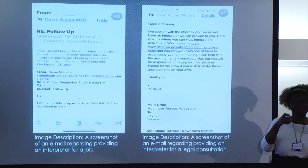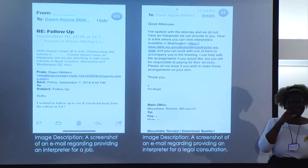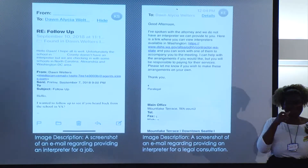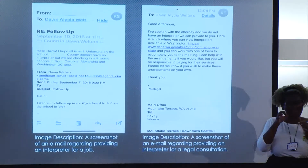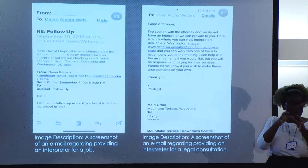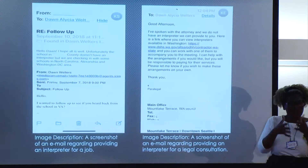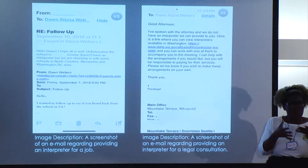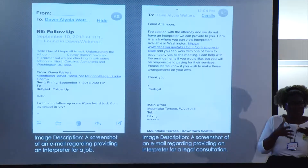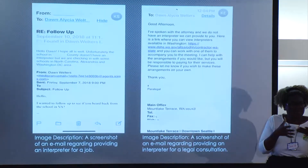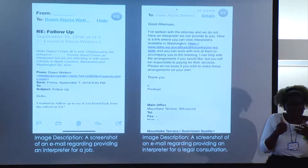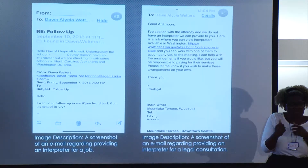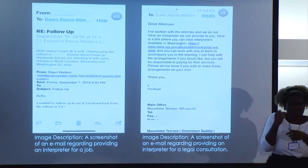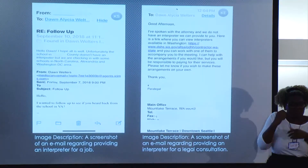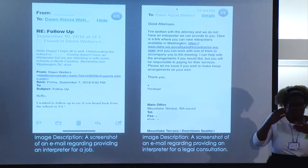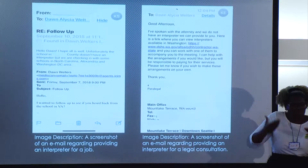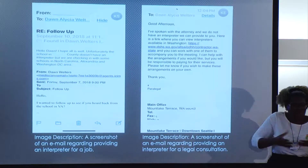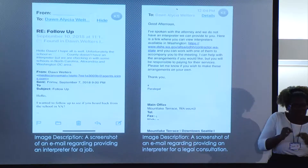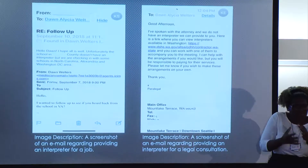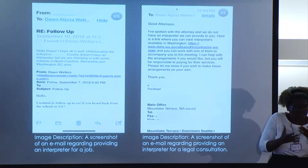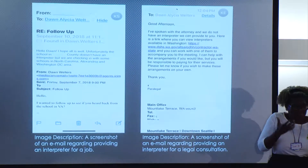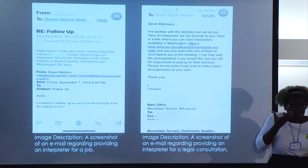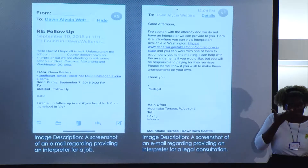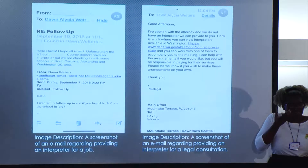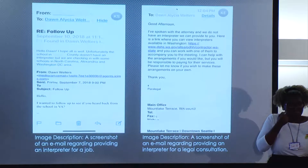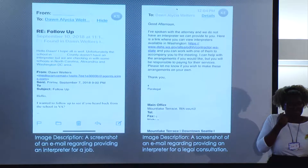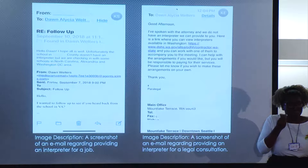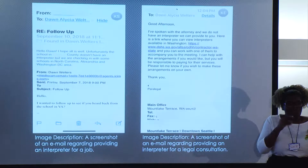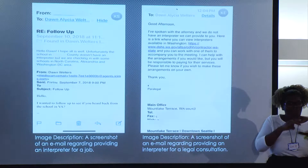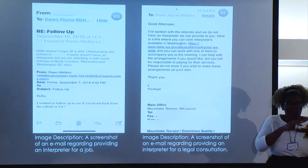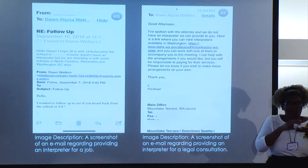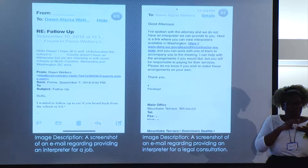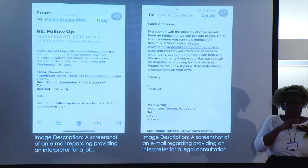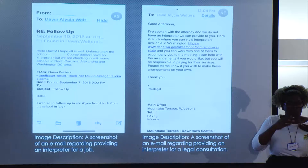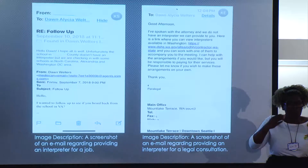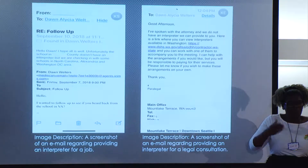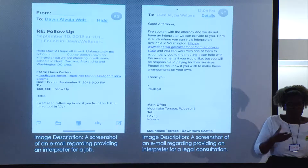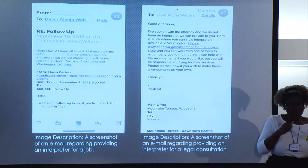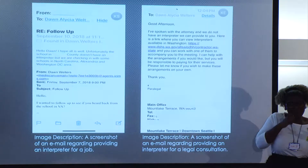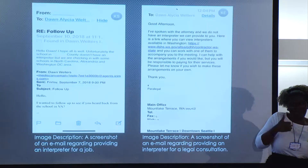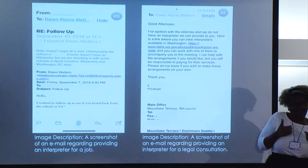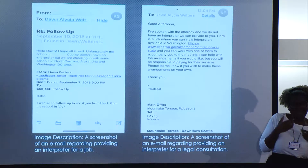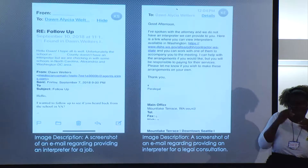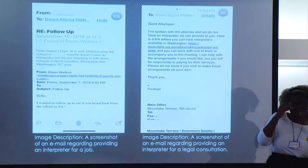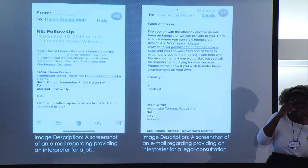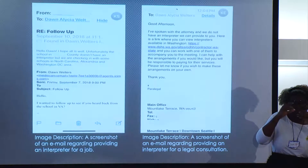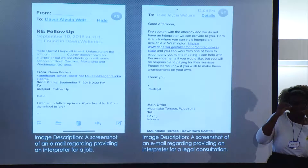This school certainly welcomed me, but they refused to provide interpreters.